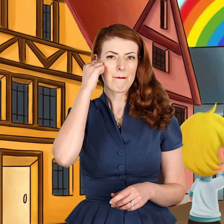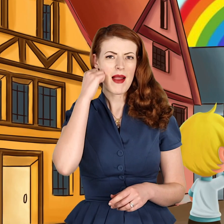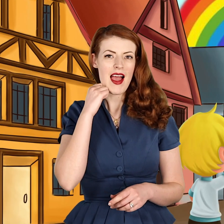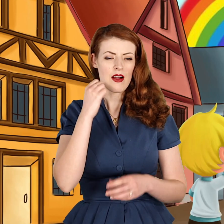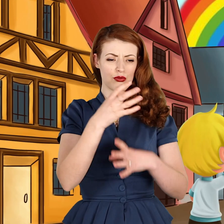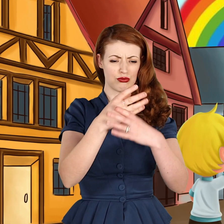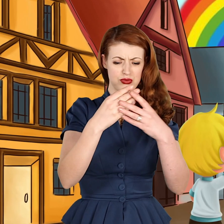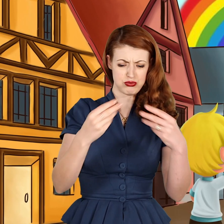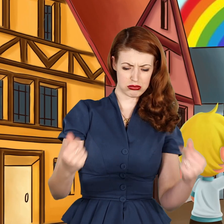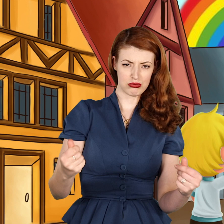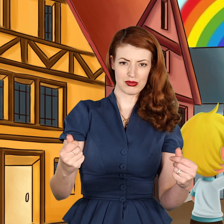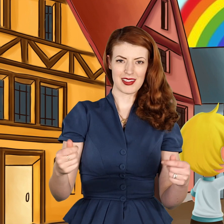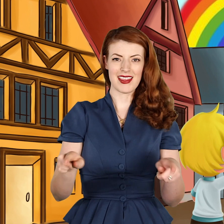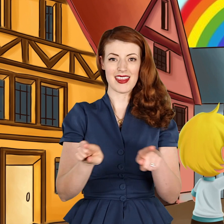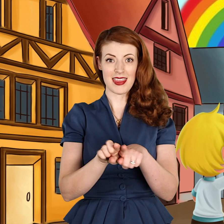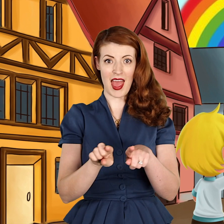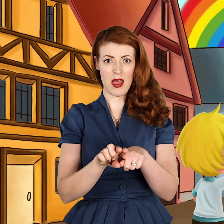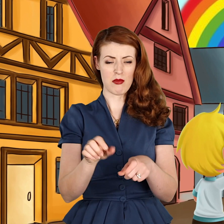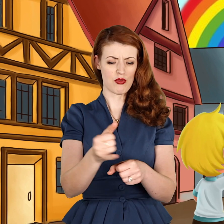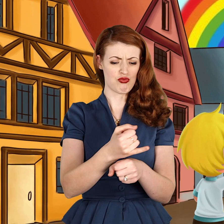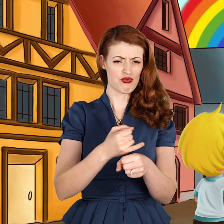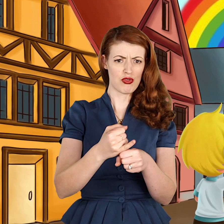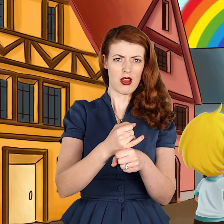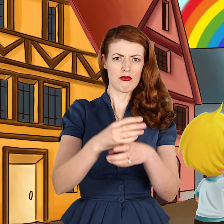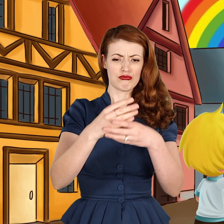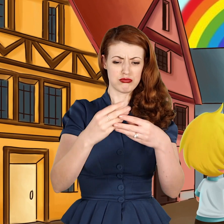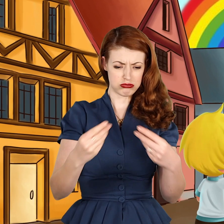Black fizzled out and soon followed grey,